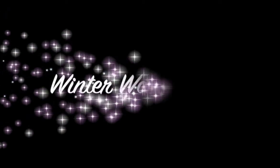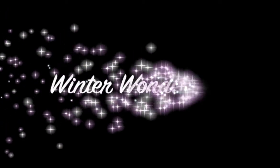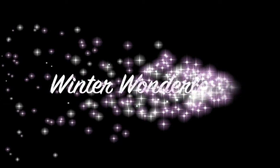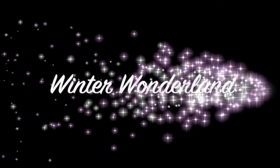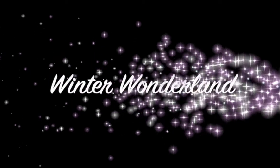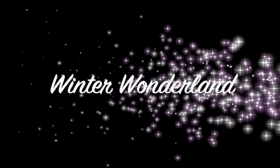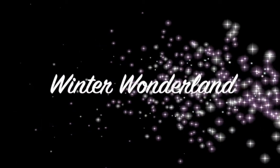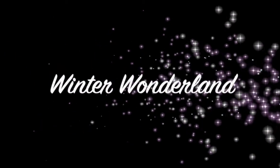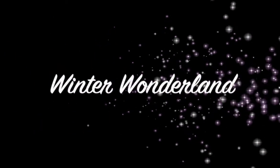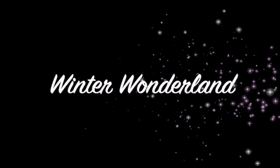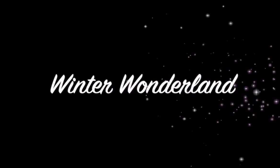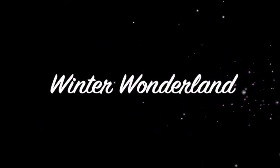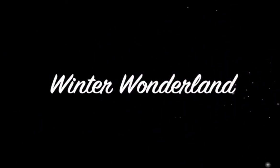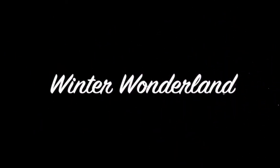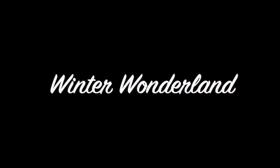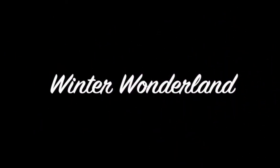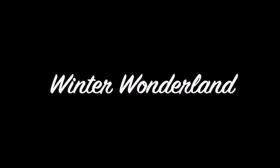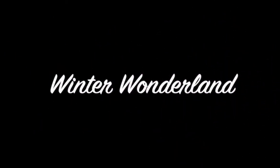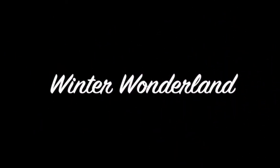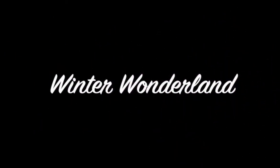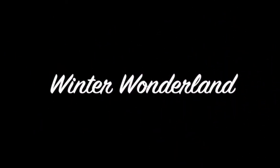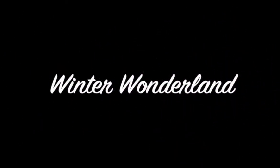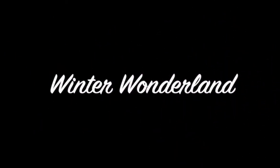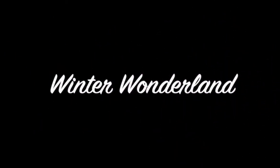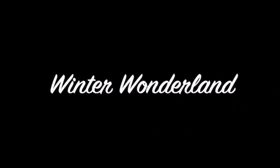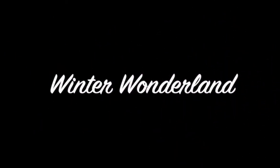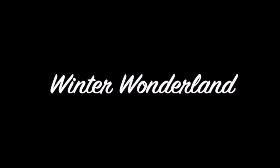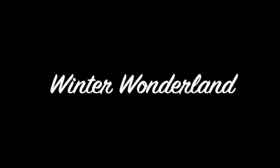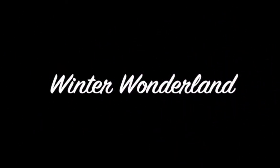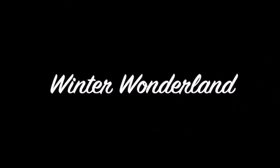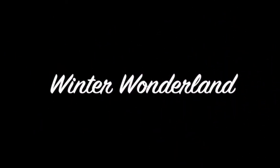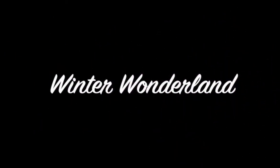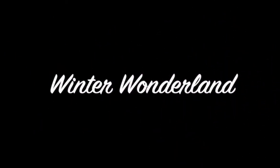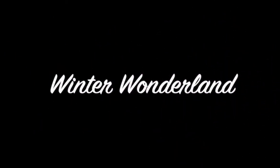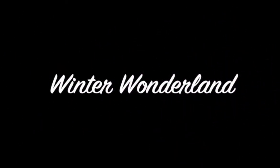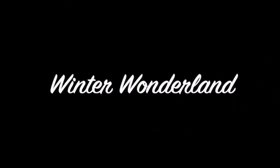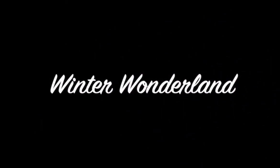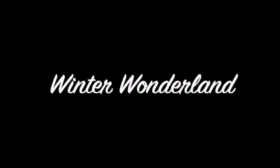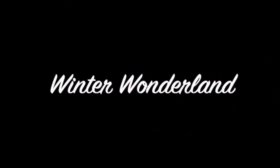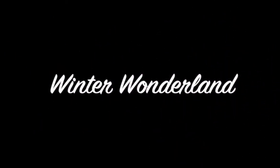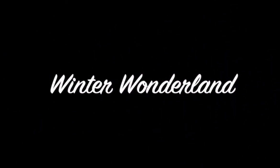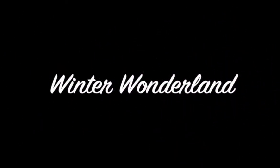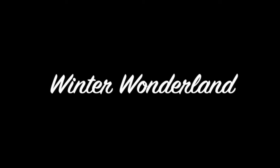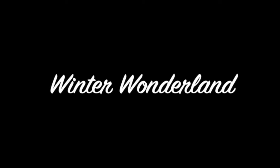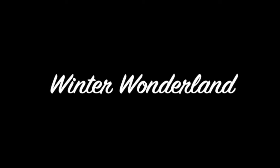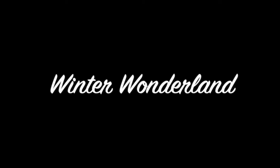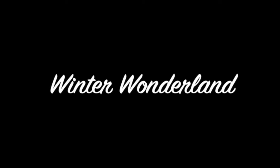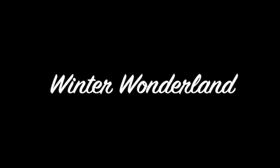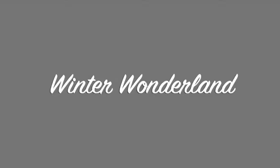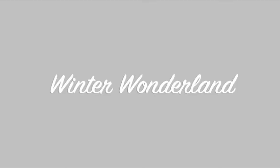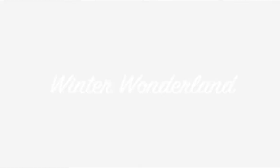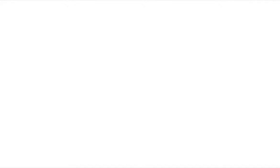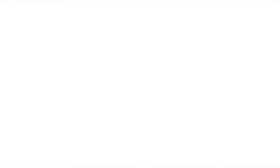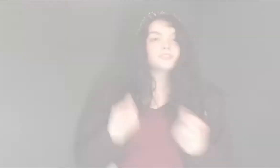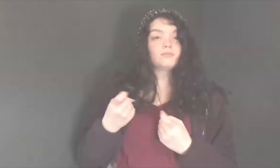shadow repairs winter wonderland with white font on a black background students will be signing the words to the song